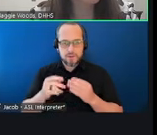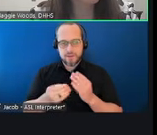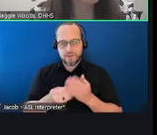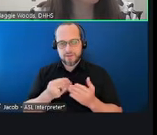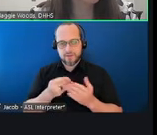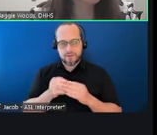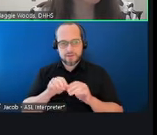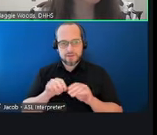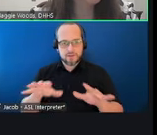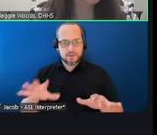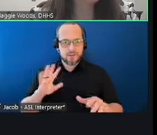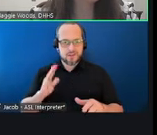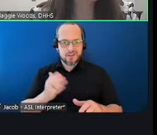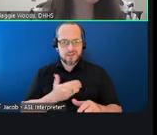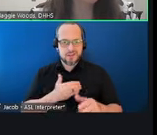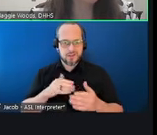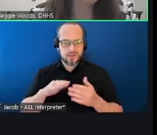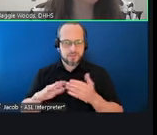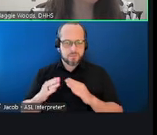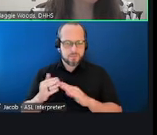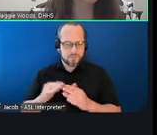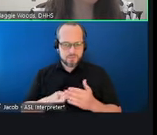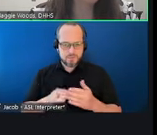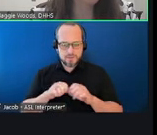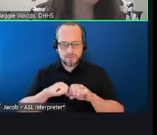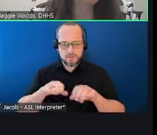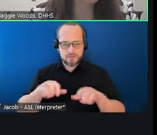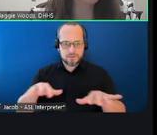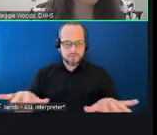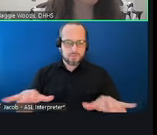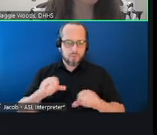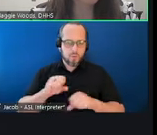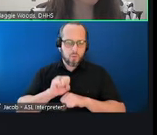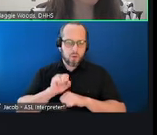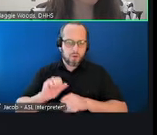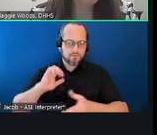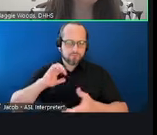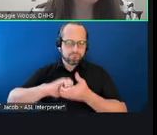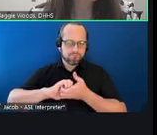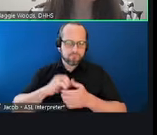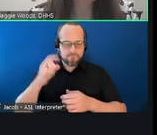rural communities and then some expansion of some workforce and mental health programming. So, we've